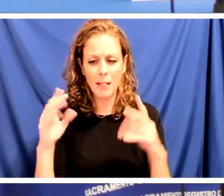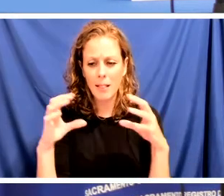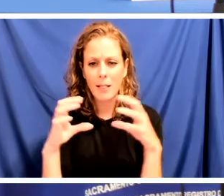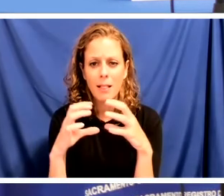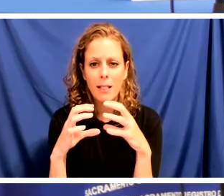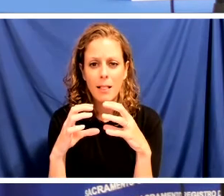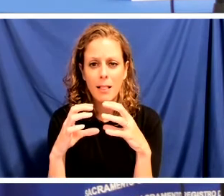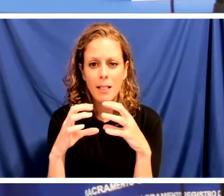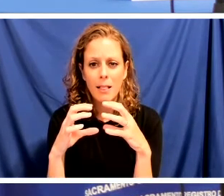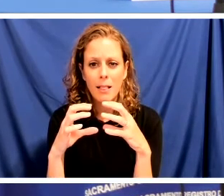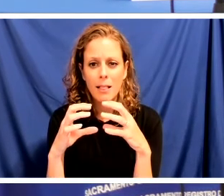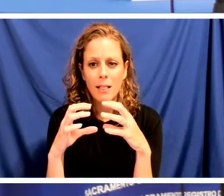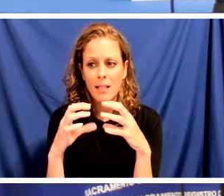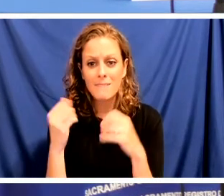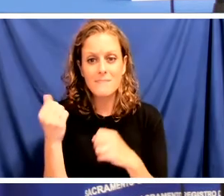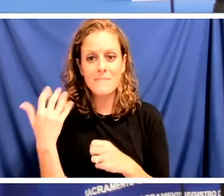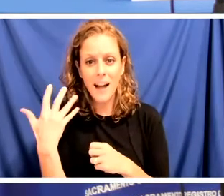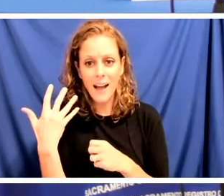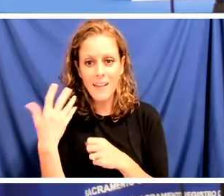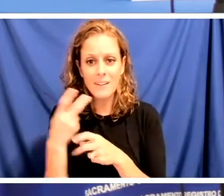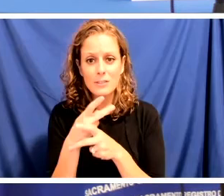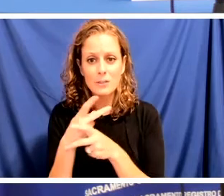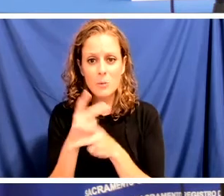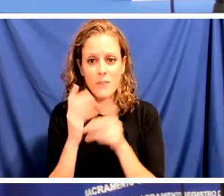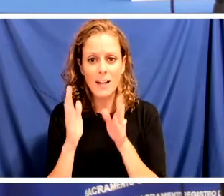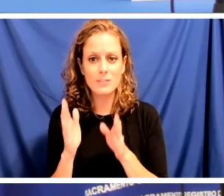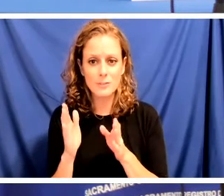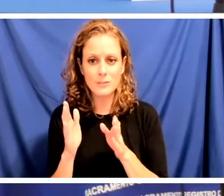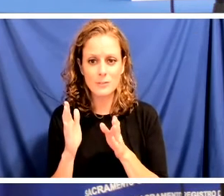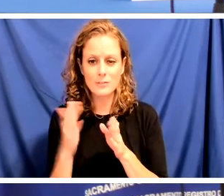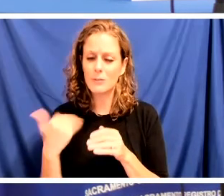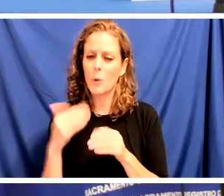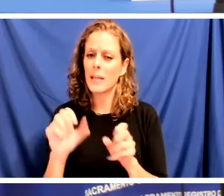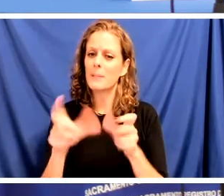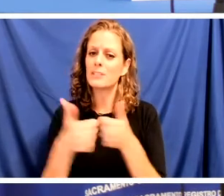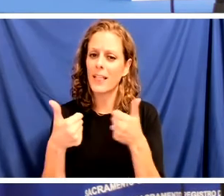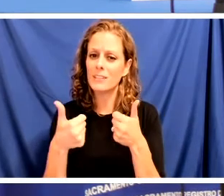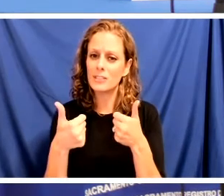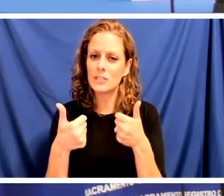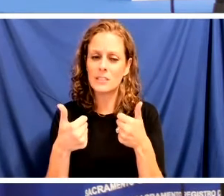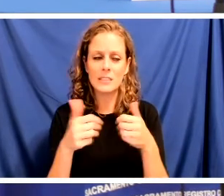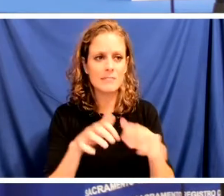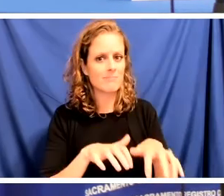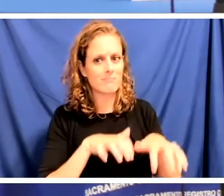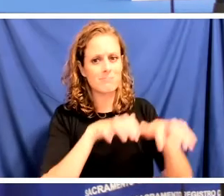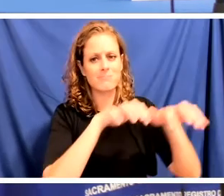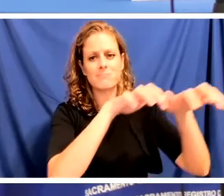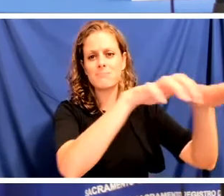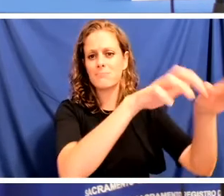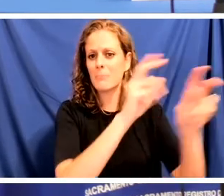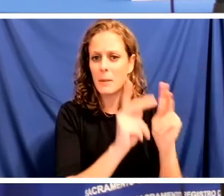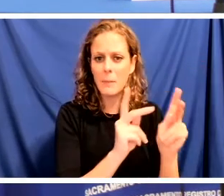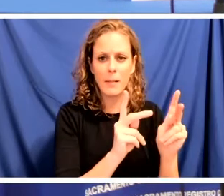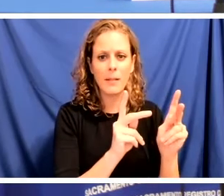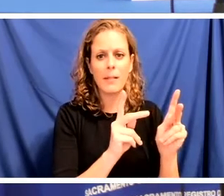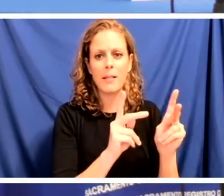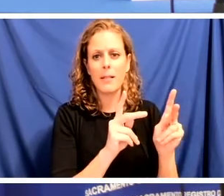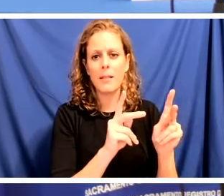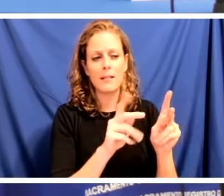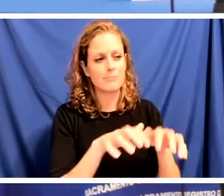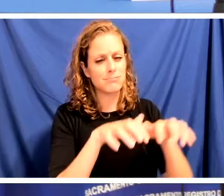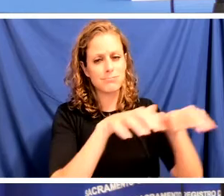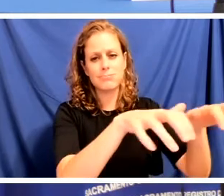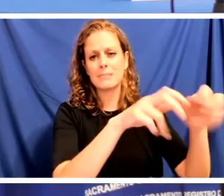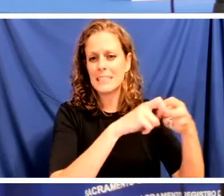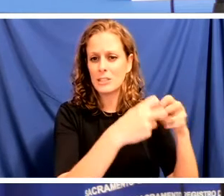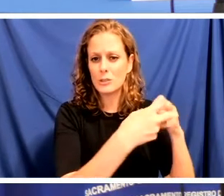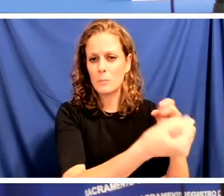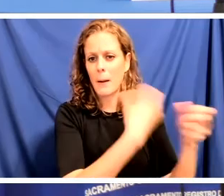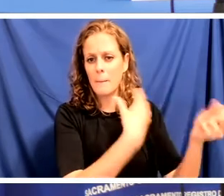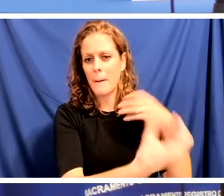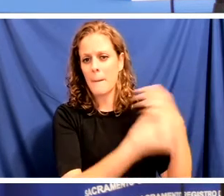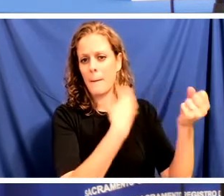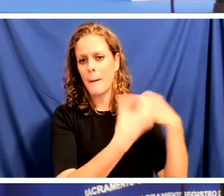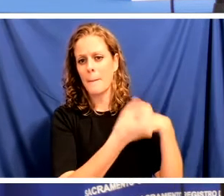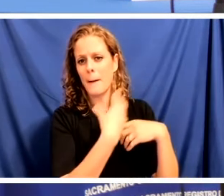SacGov: And so that could be very, very challenging sometimes in terms of the number of issues that come across the desk at us any given time and.